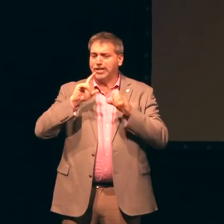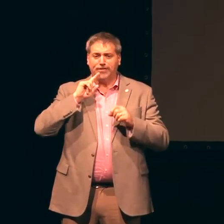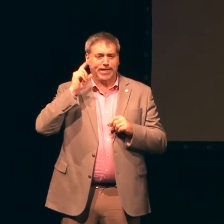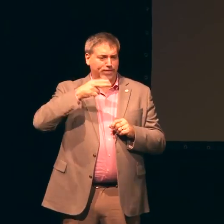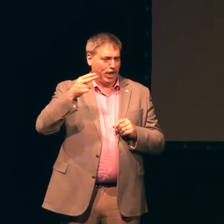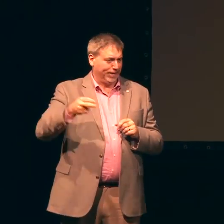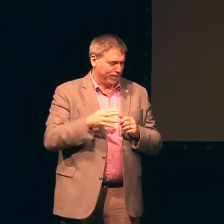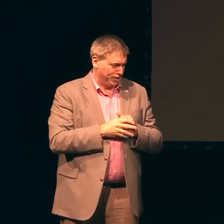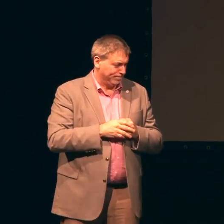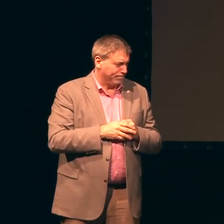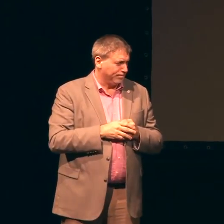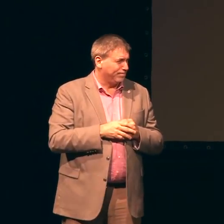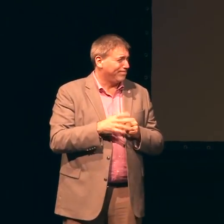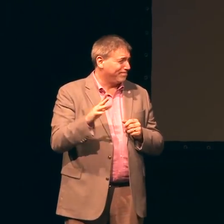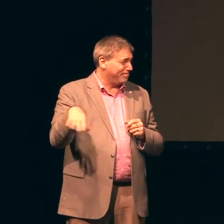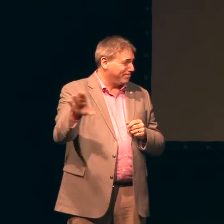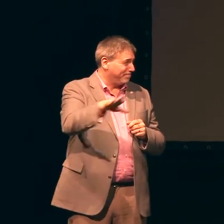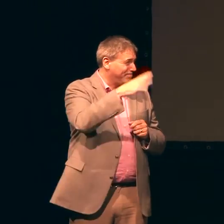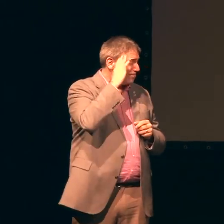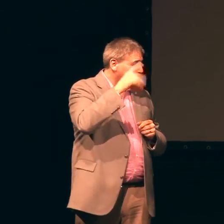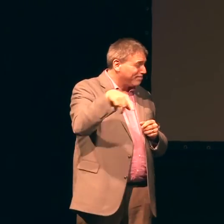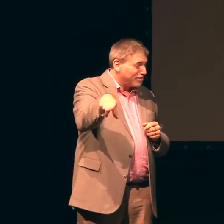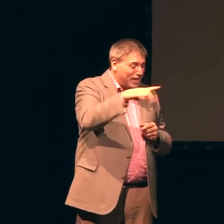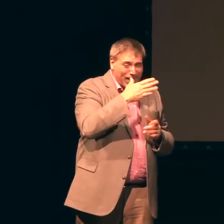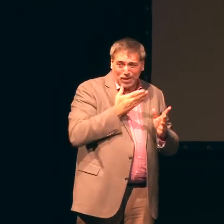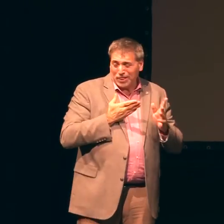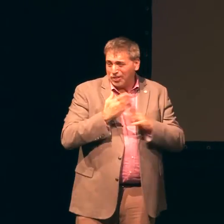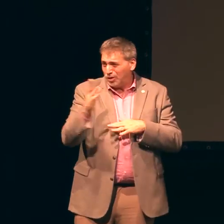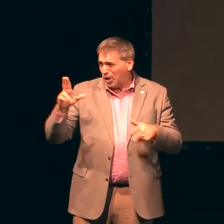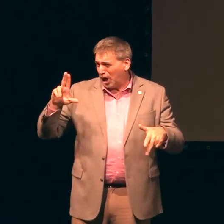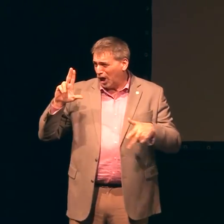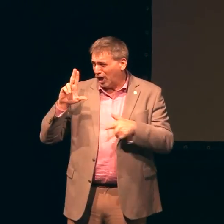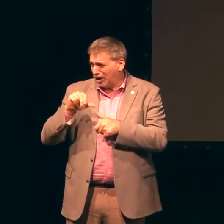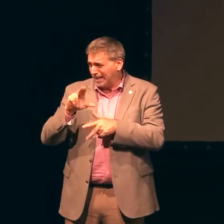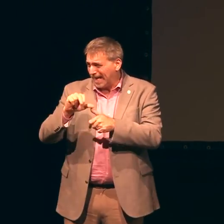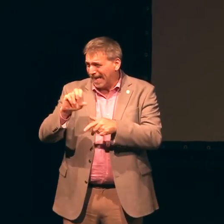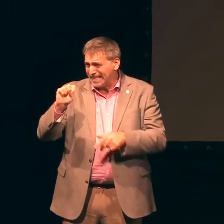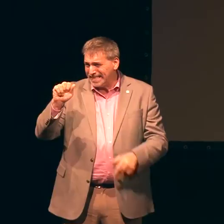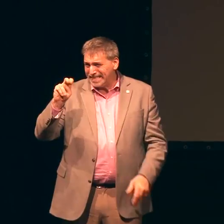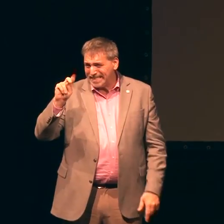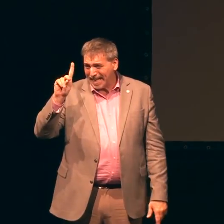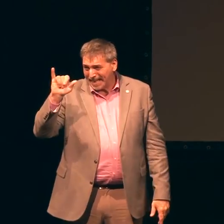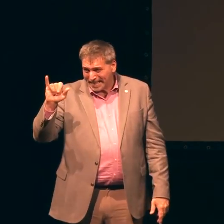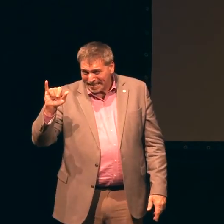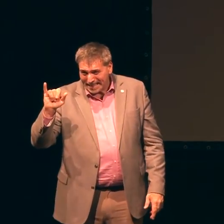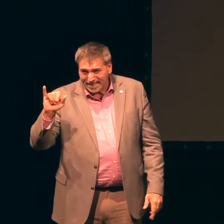communication for the Deaf and hard of hearing. You know, for example, when you went